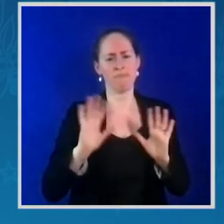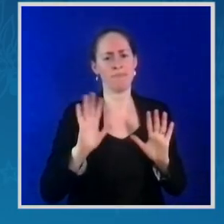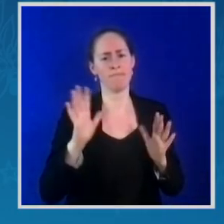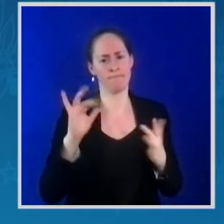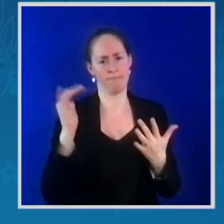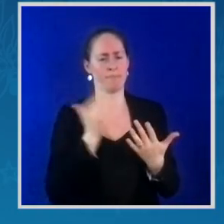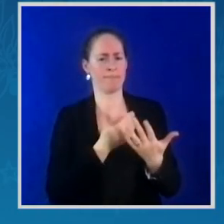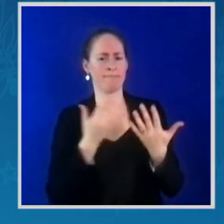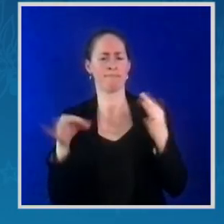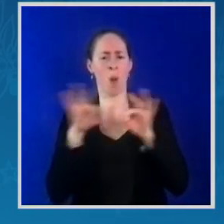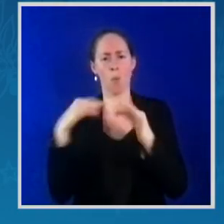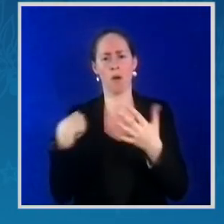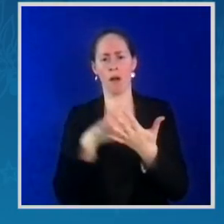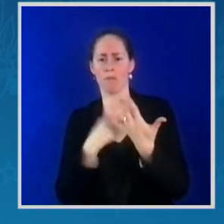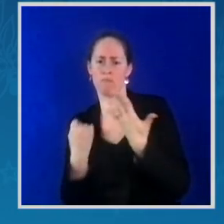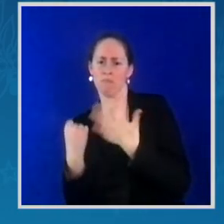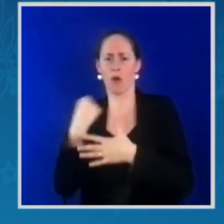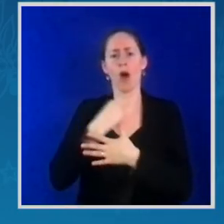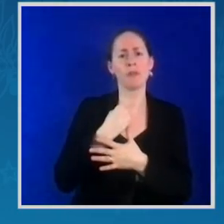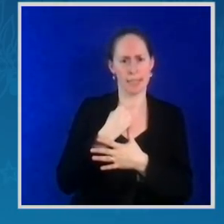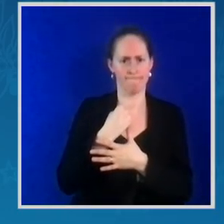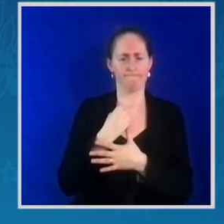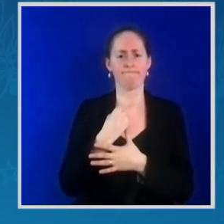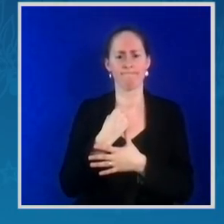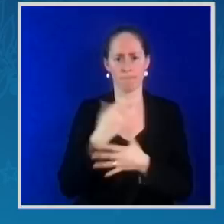to reunify those children with their parents